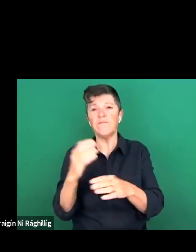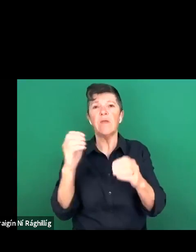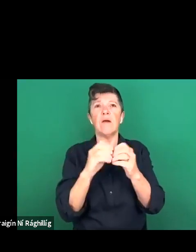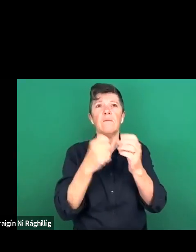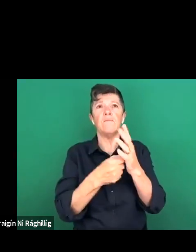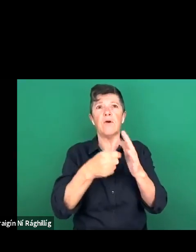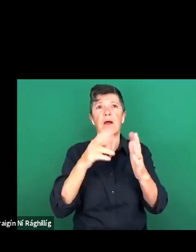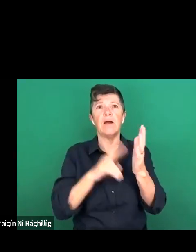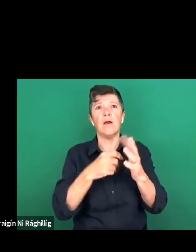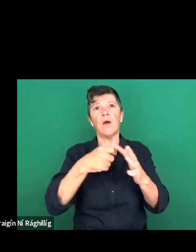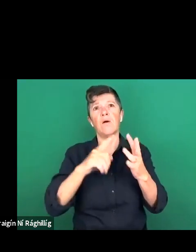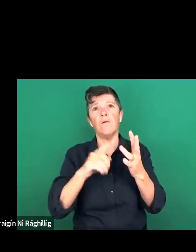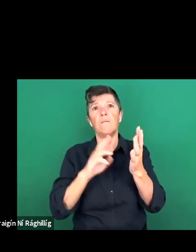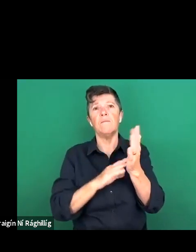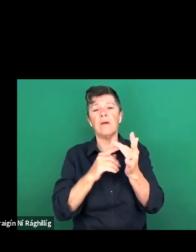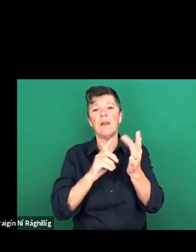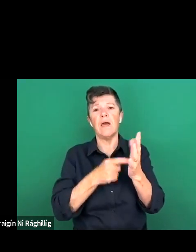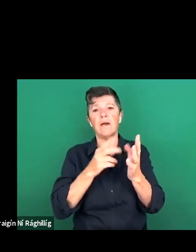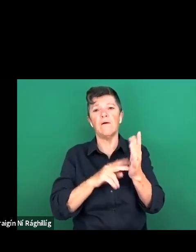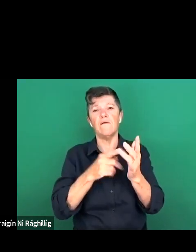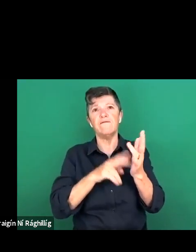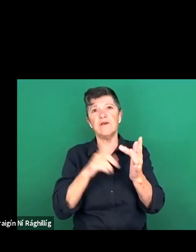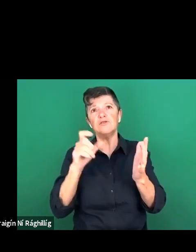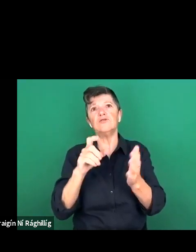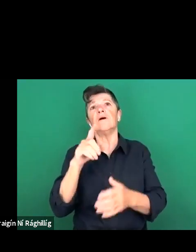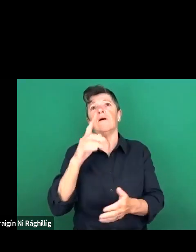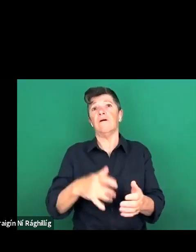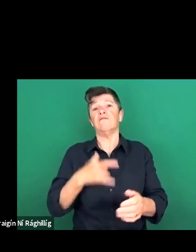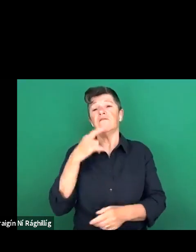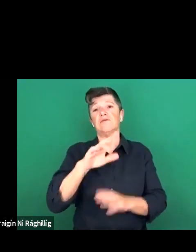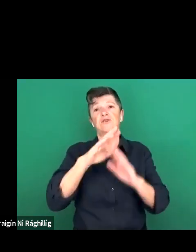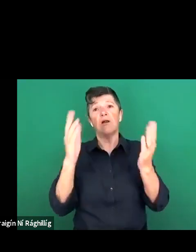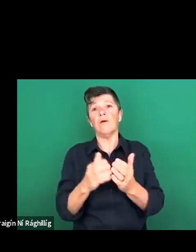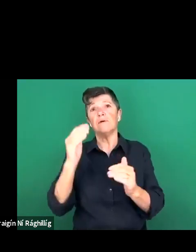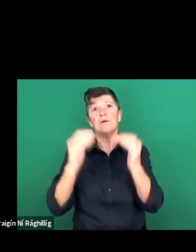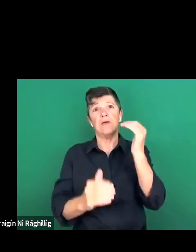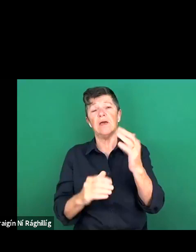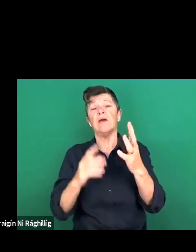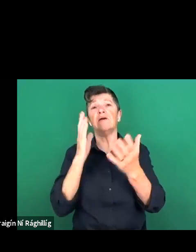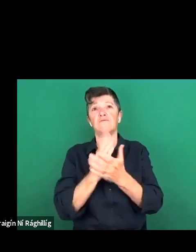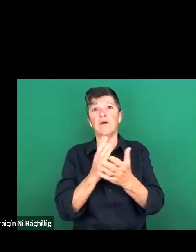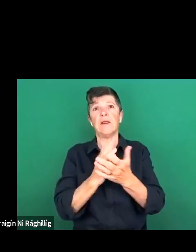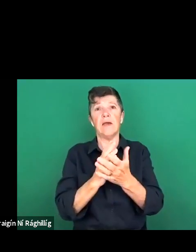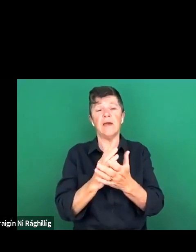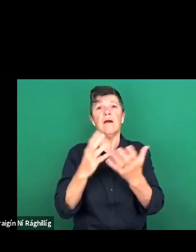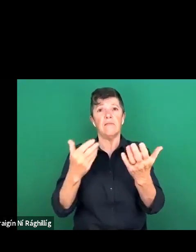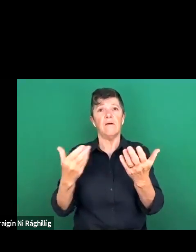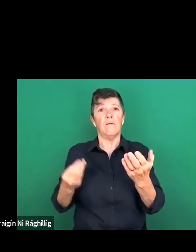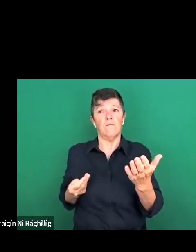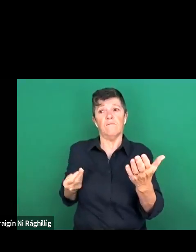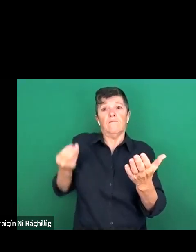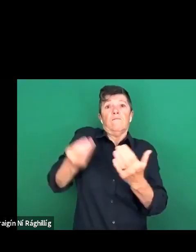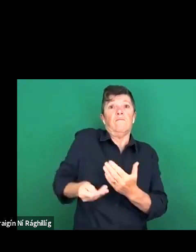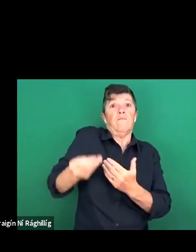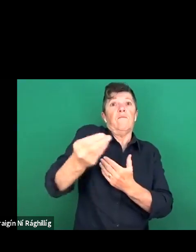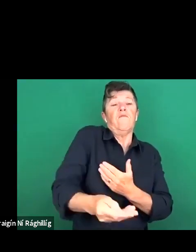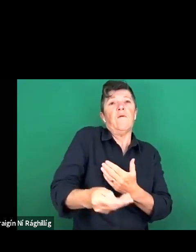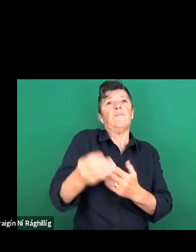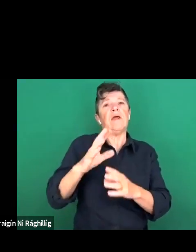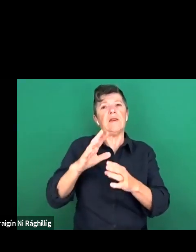in terms of their contemporary configurations and historical constitution. As such they